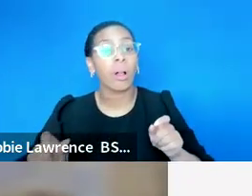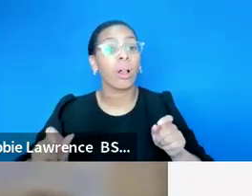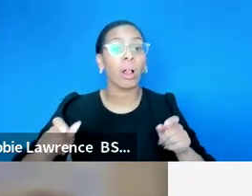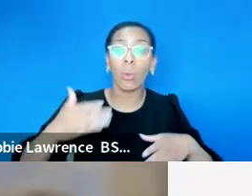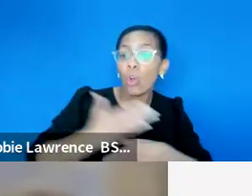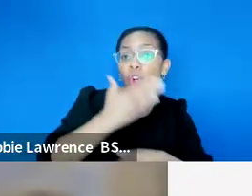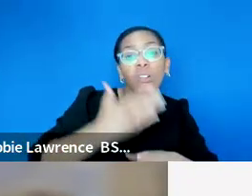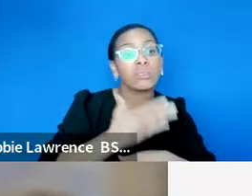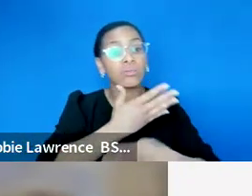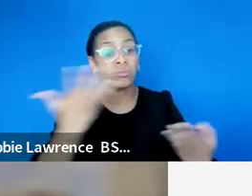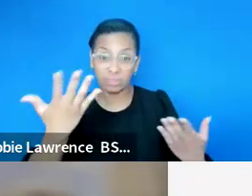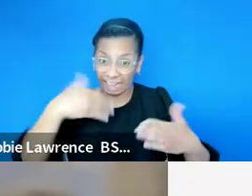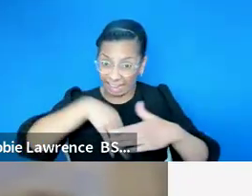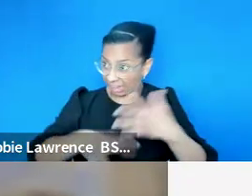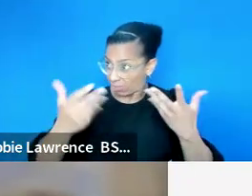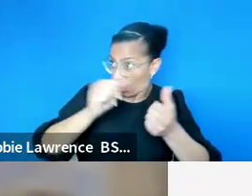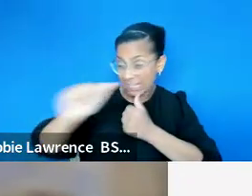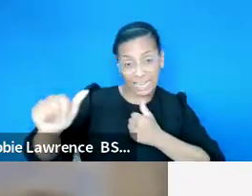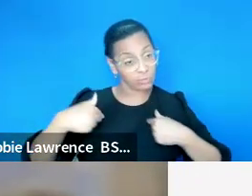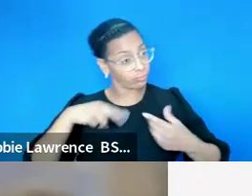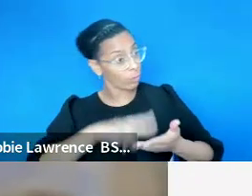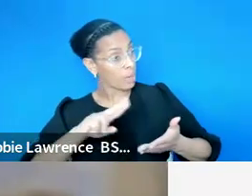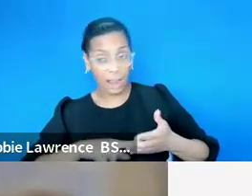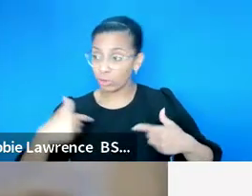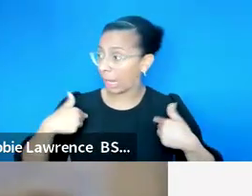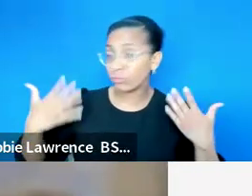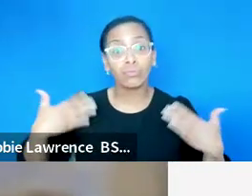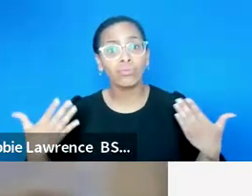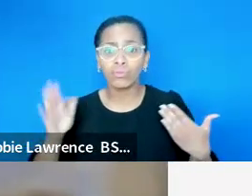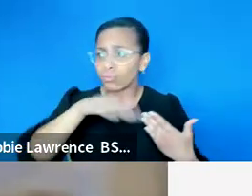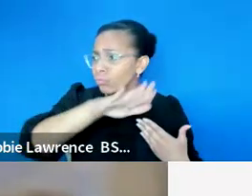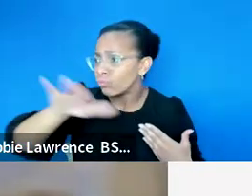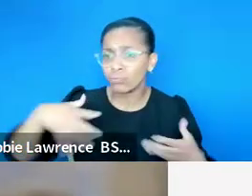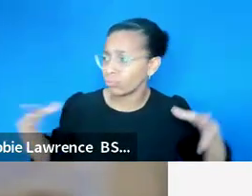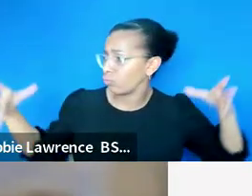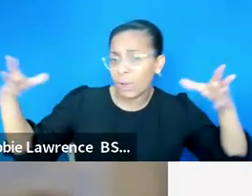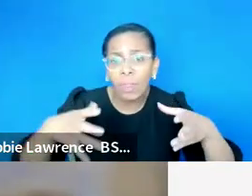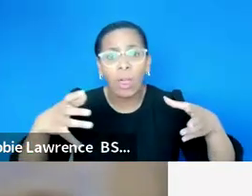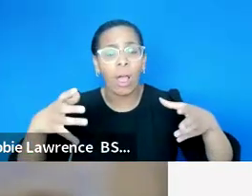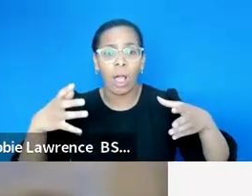the organization coming together and working to create change.